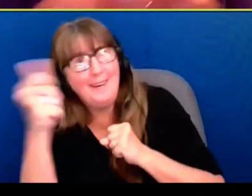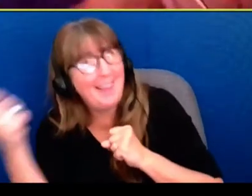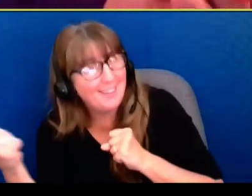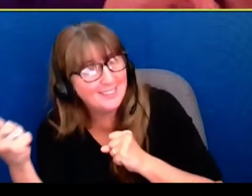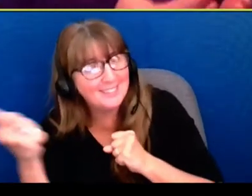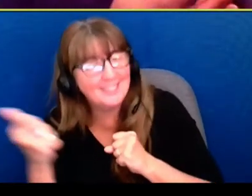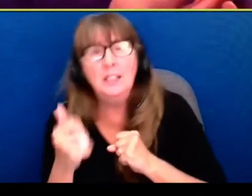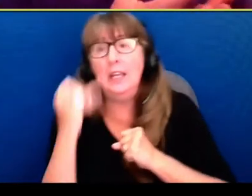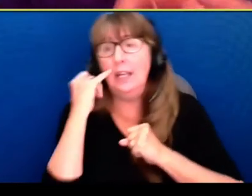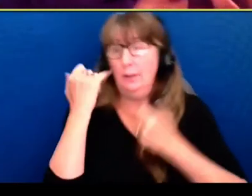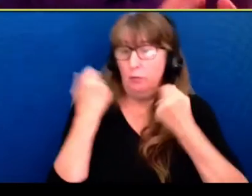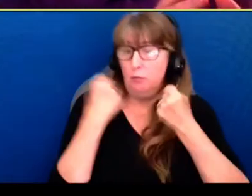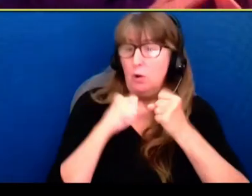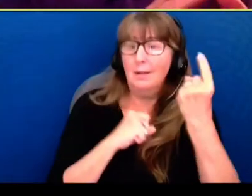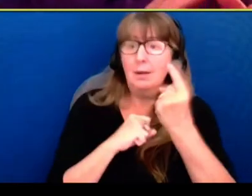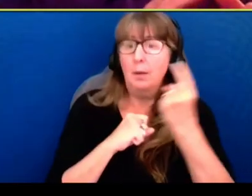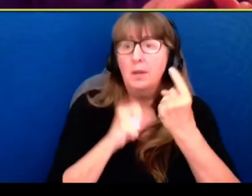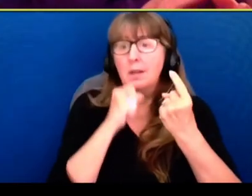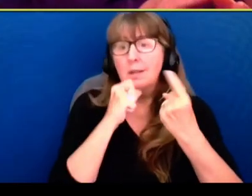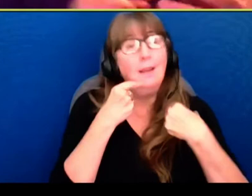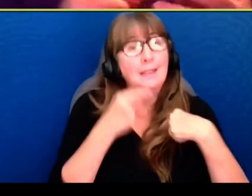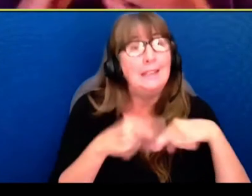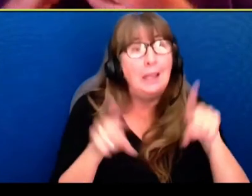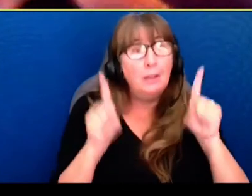And we've tried something and it's not been successful.